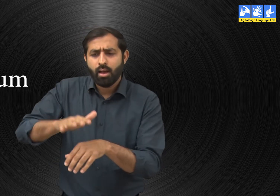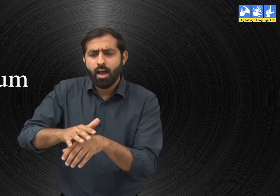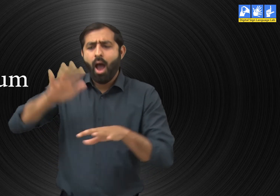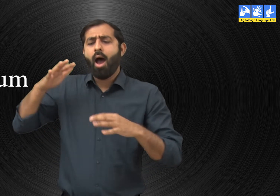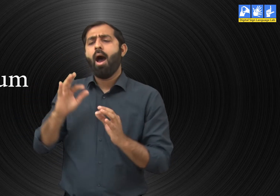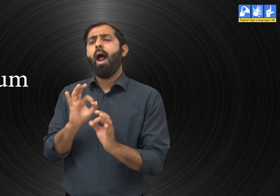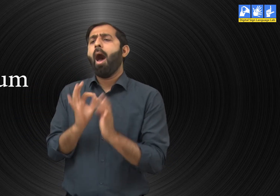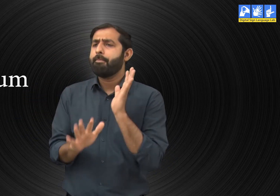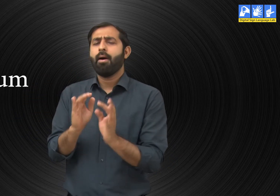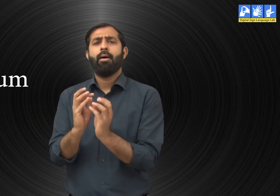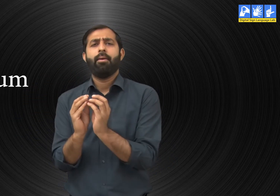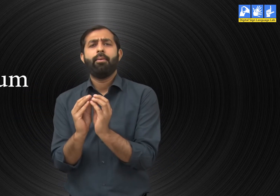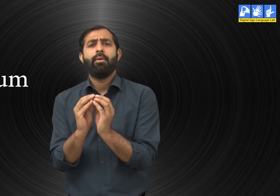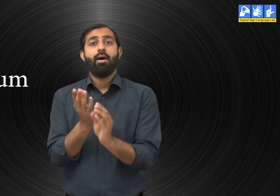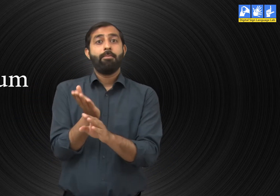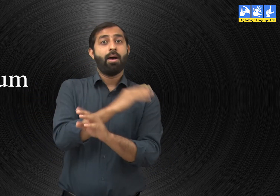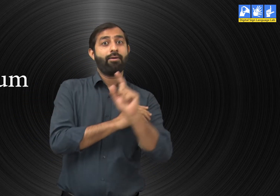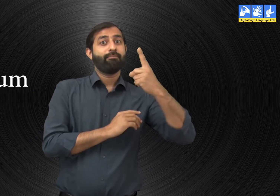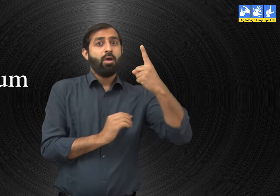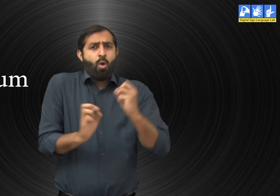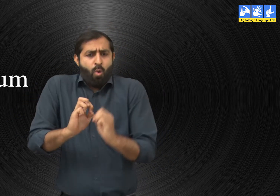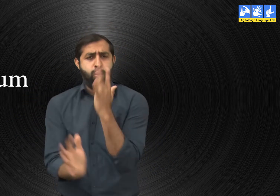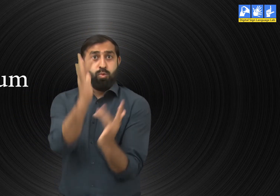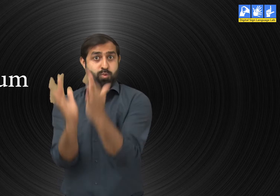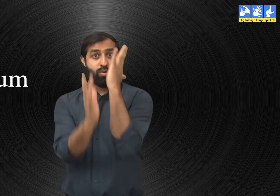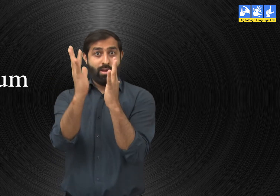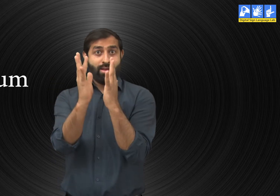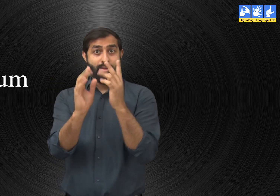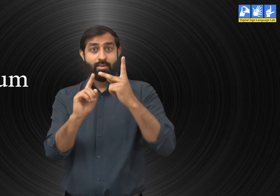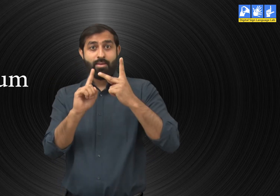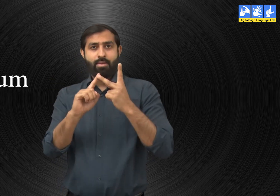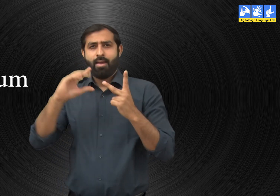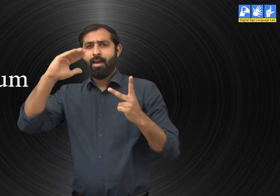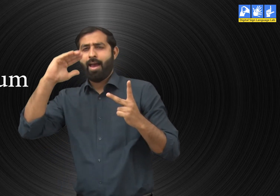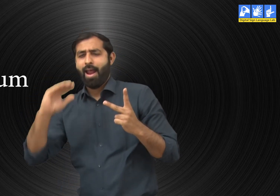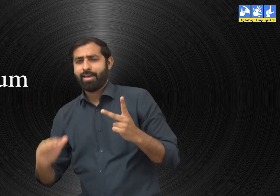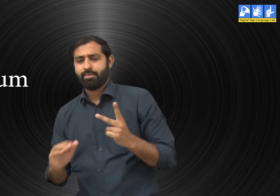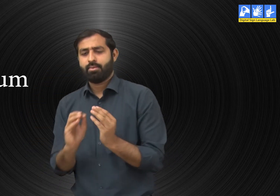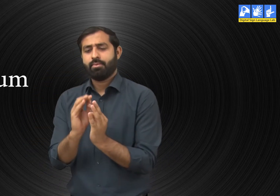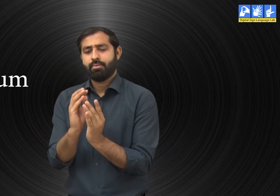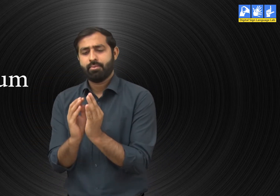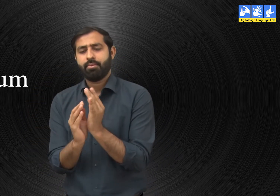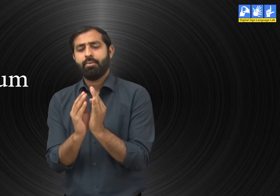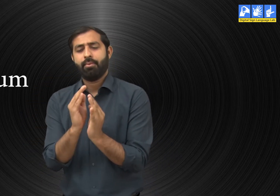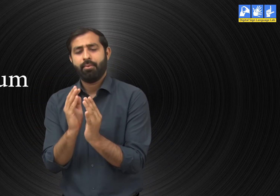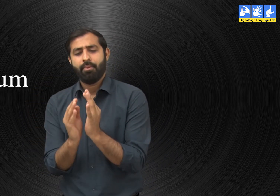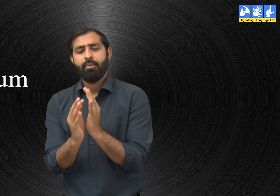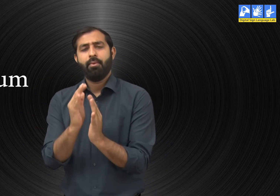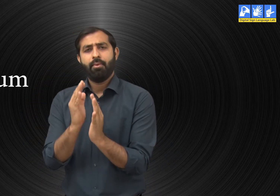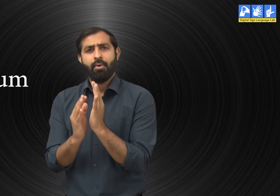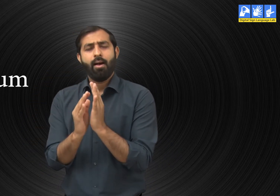The heat evolved is not sufficient for the hydrogen to catch fire. The reaction is not so violent as the reaction of